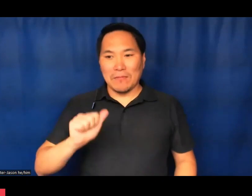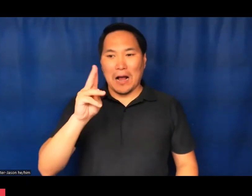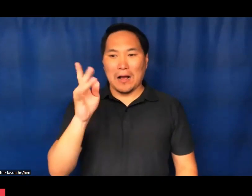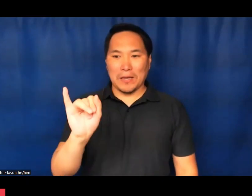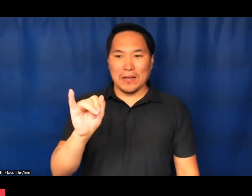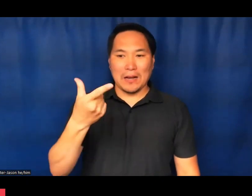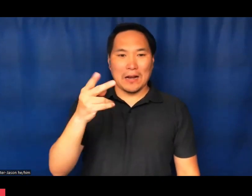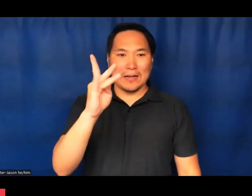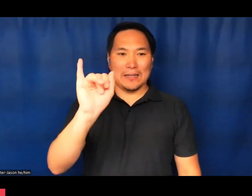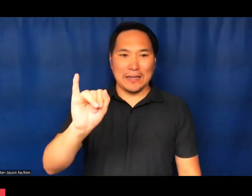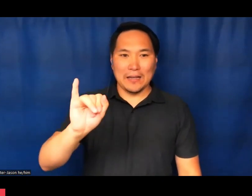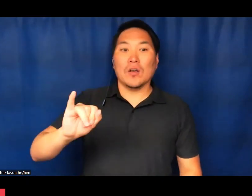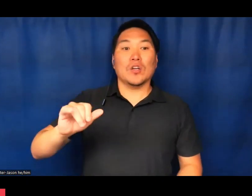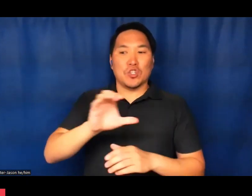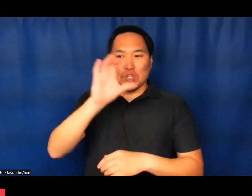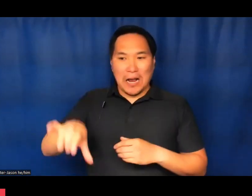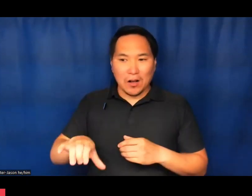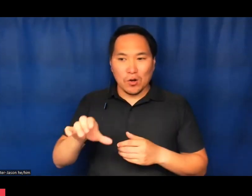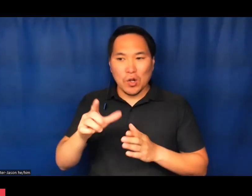Senior counsel with the Chicago lawyers' committee for Civil Rights.